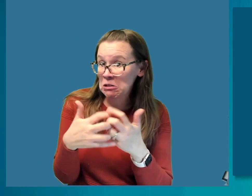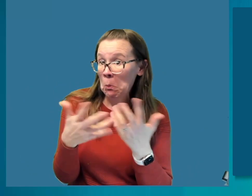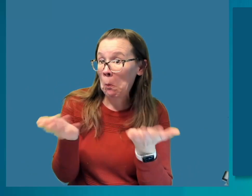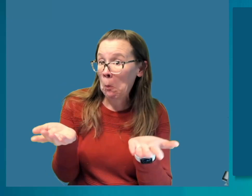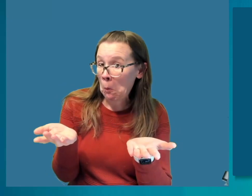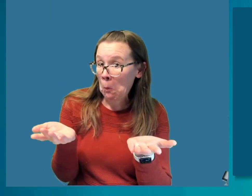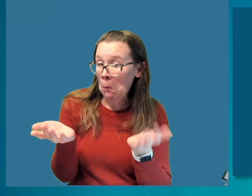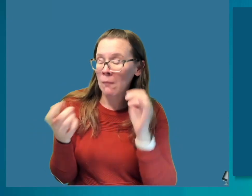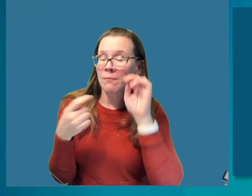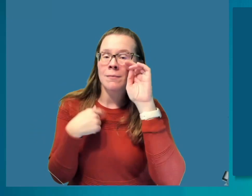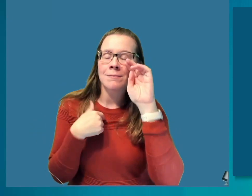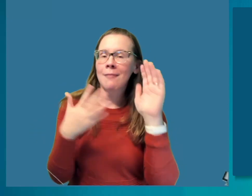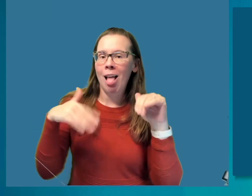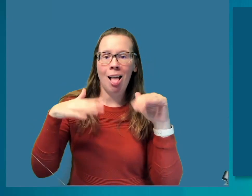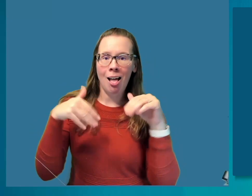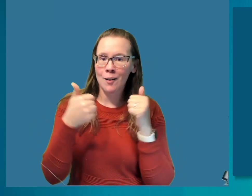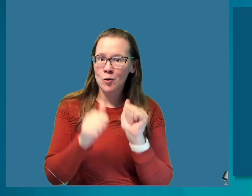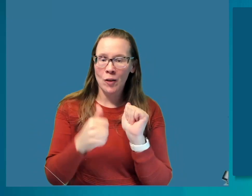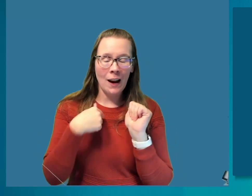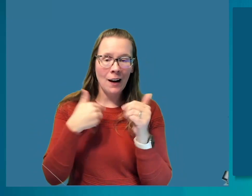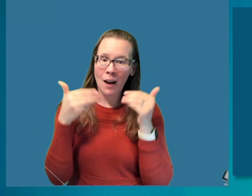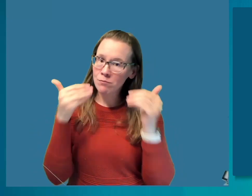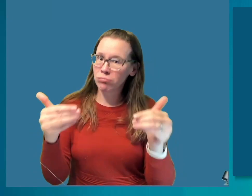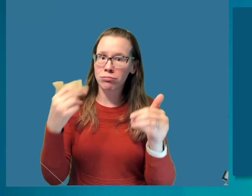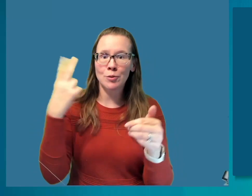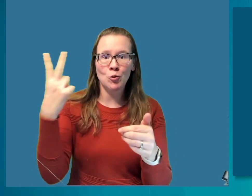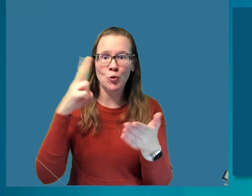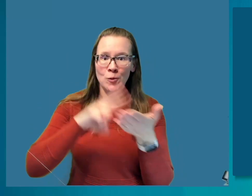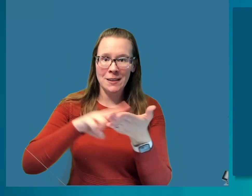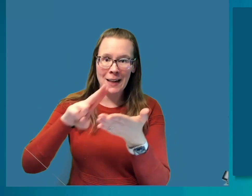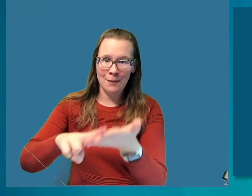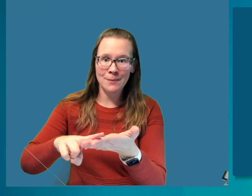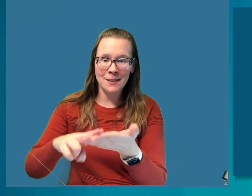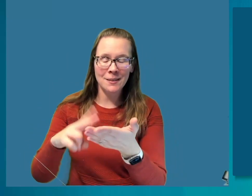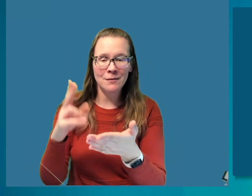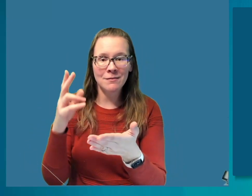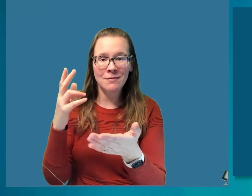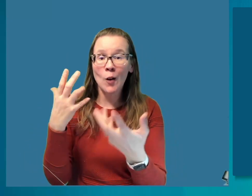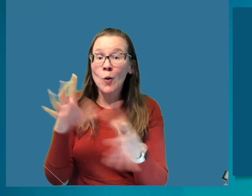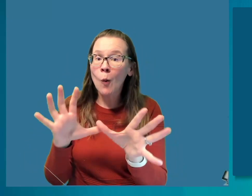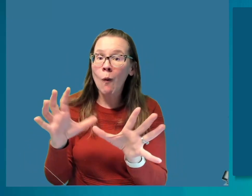can be machine processed and likely will be machine processed because the Post Office